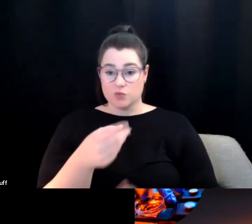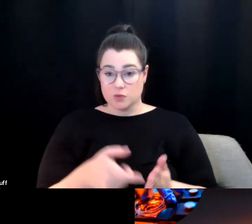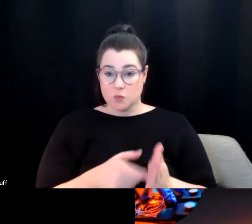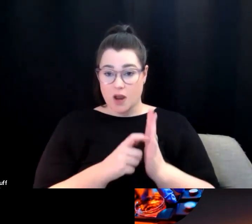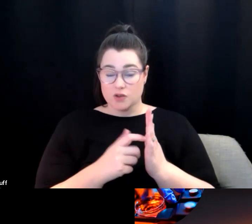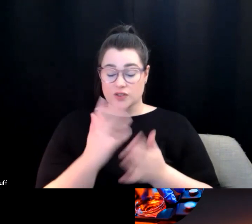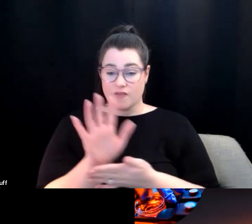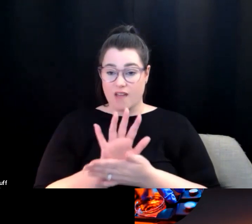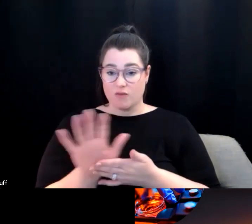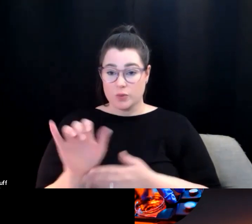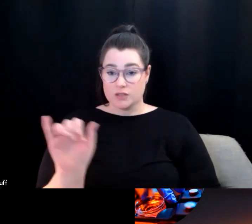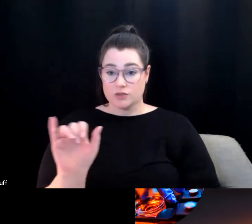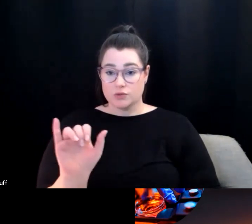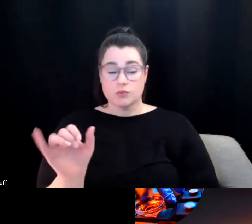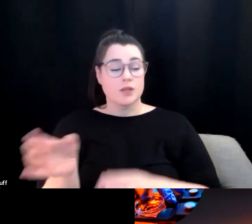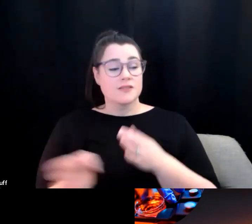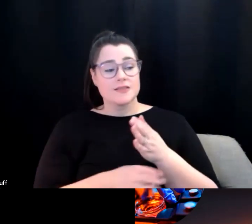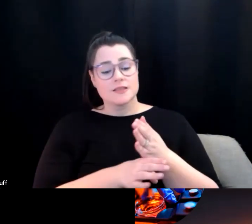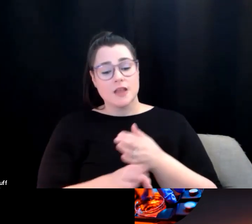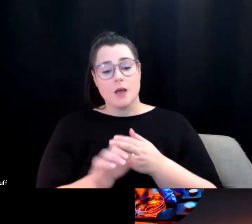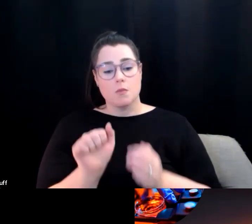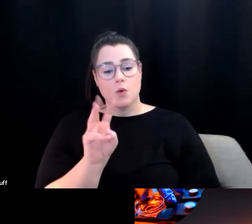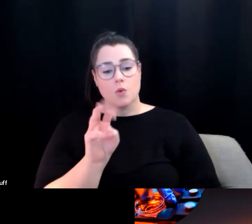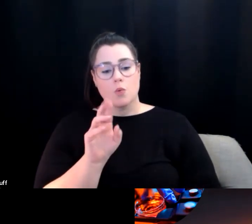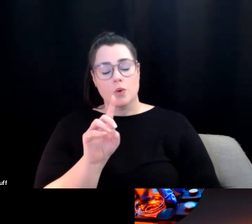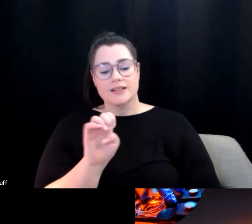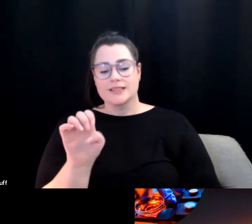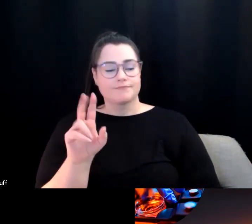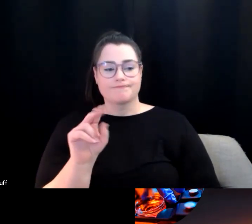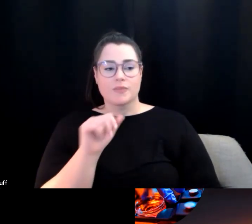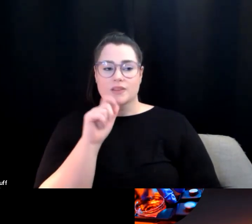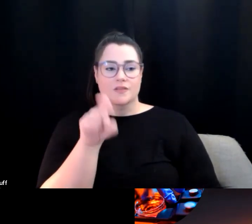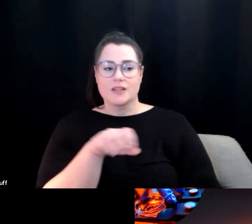Stephanie Yee: So, for subawardees, you don't need a full registration on SAM.gov.